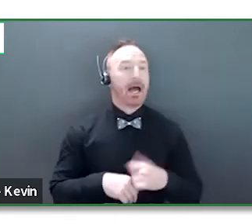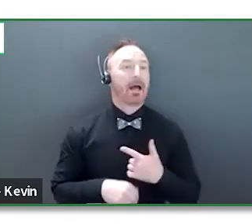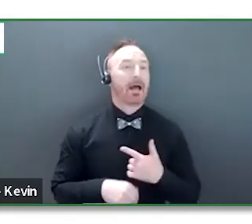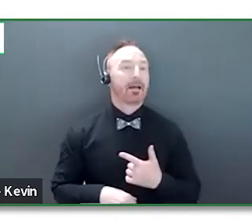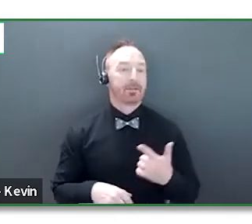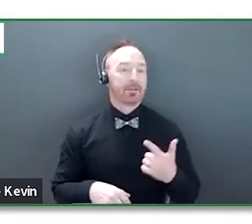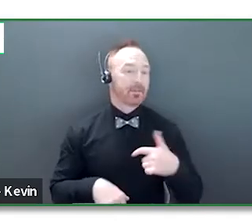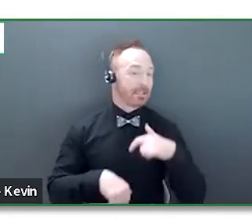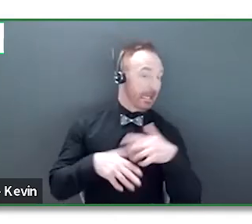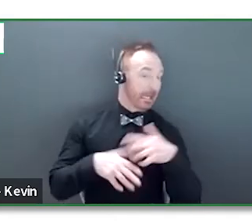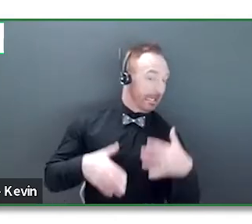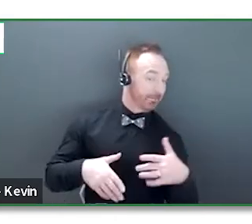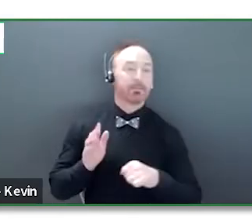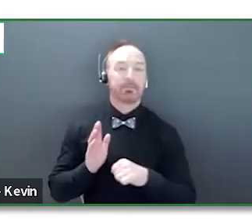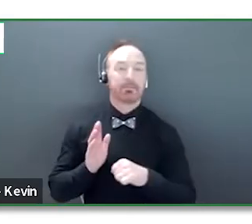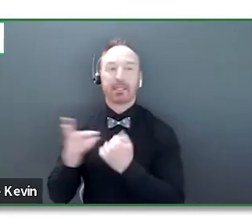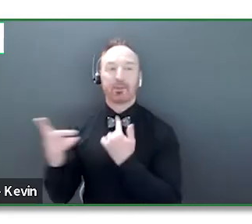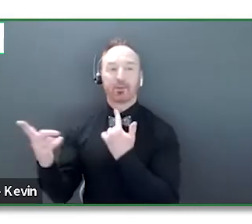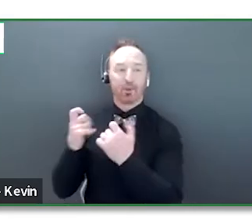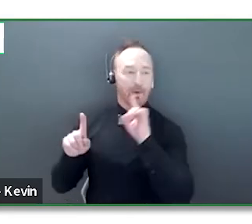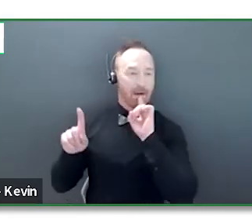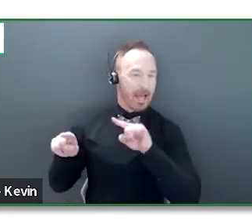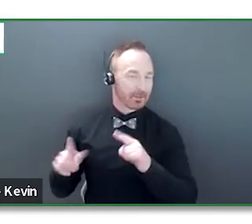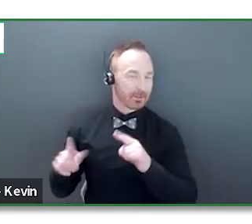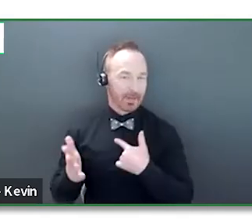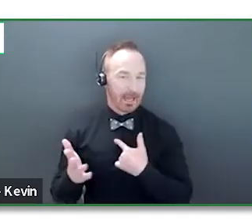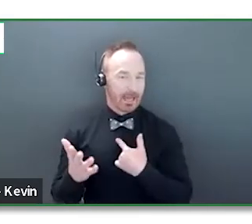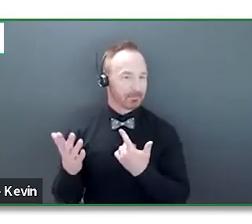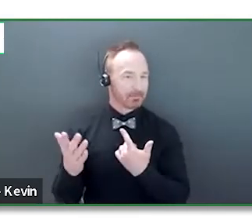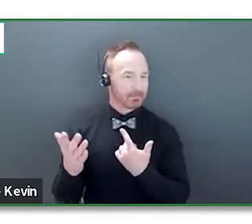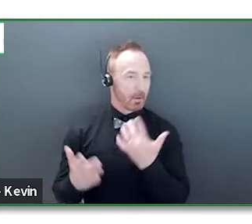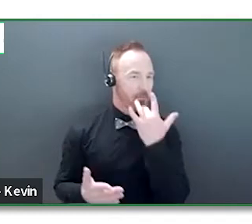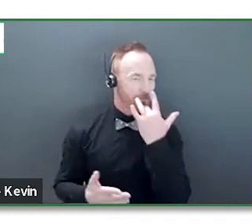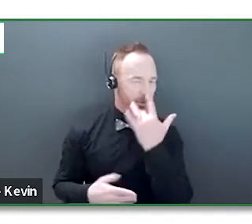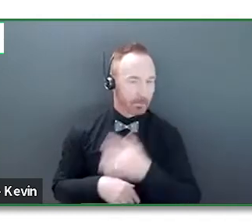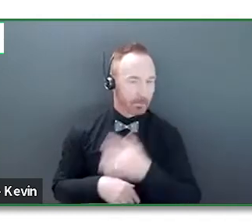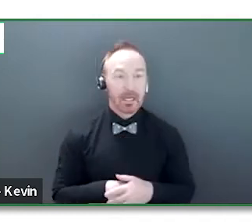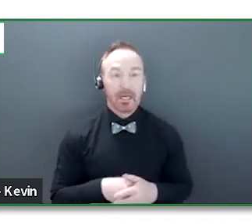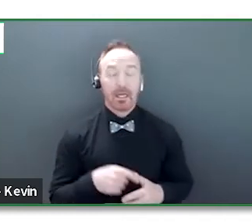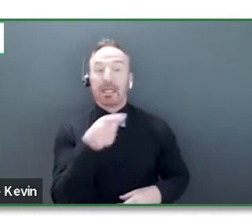Um so here's a few initiatives that we've been working on um over the last